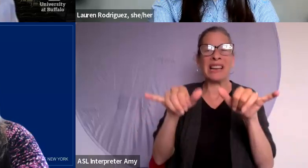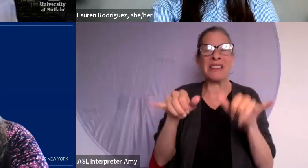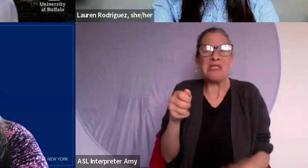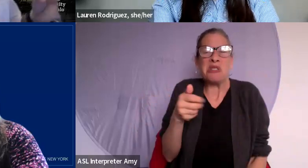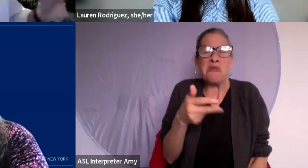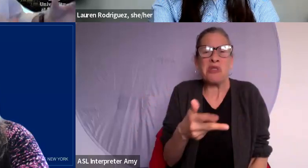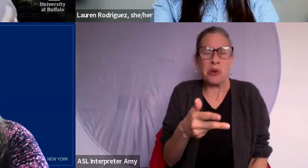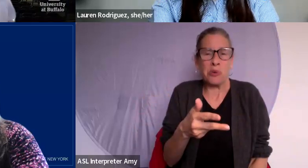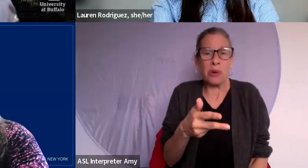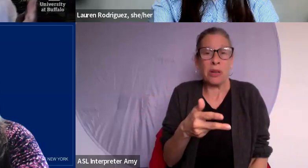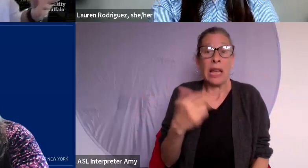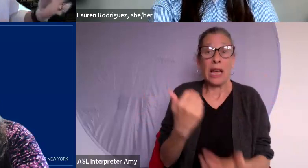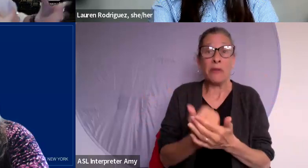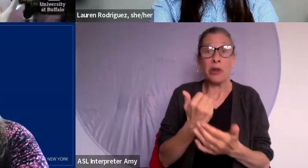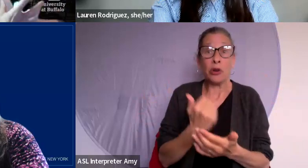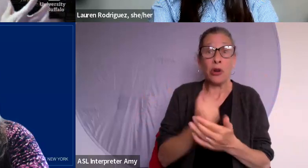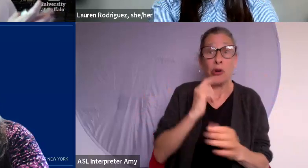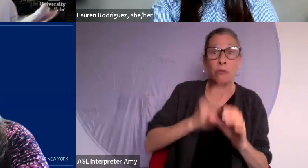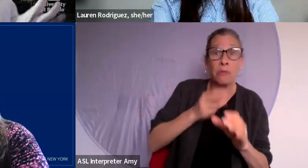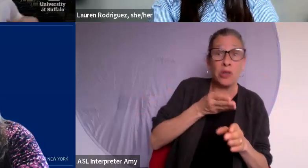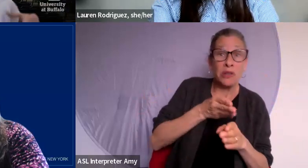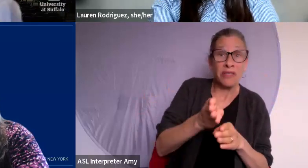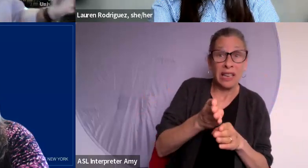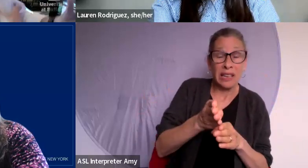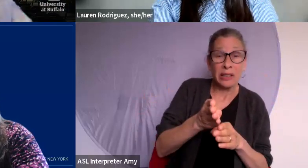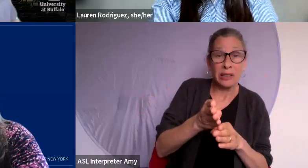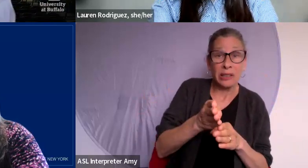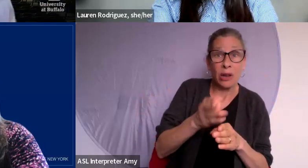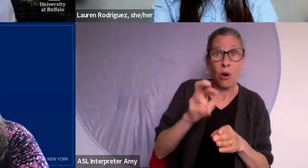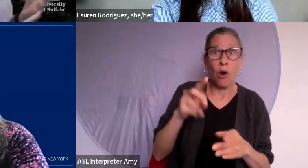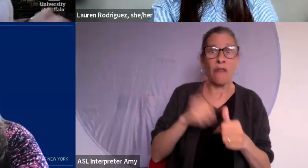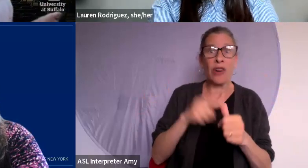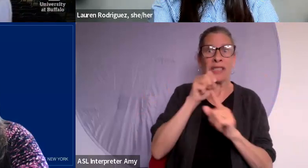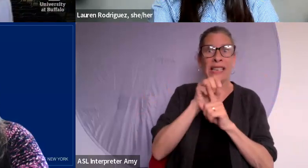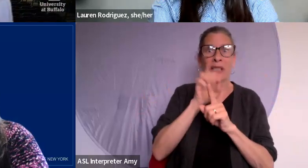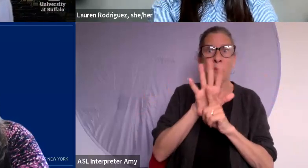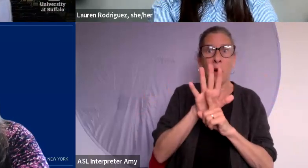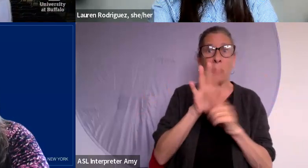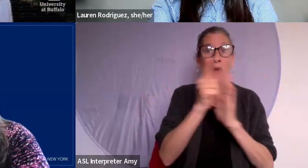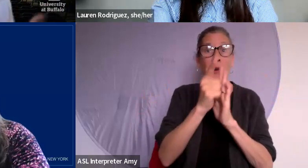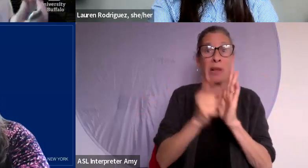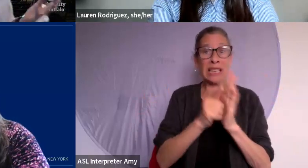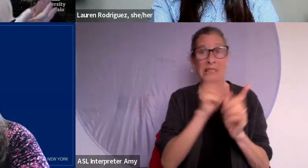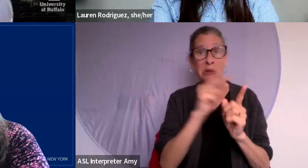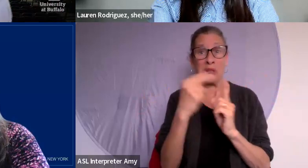is something if you're new to this and kind of first exposed to this, even from a legal perspective is you know, how can